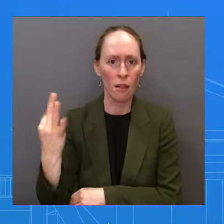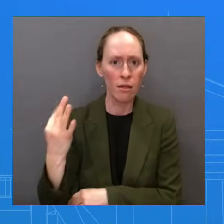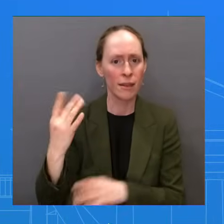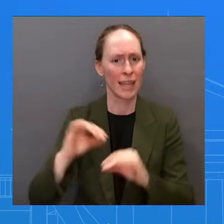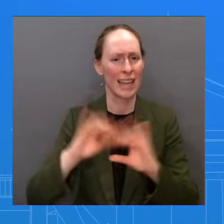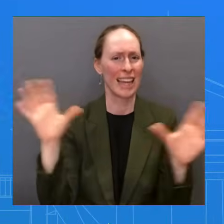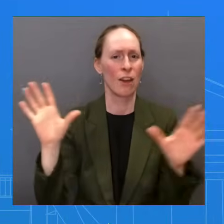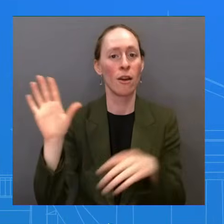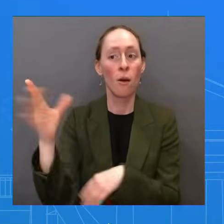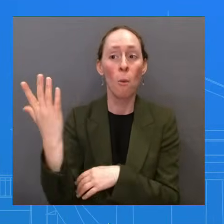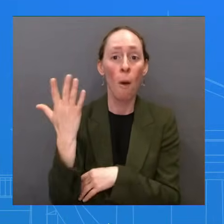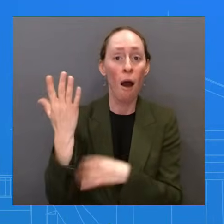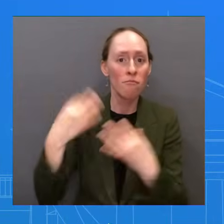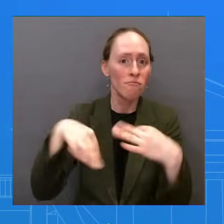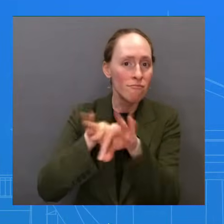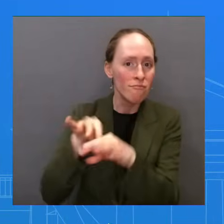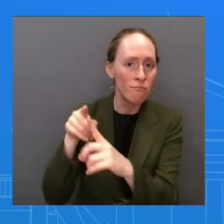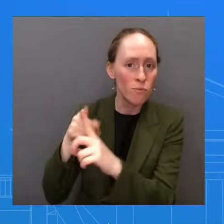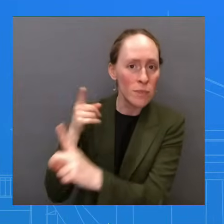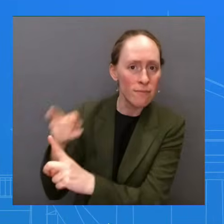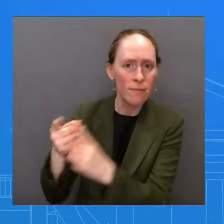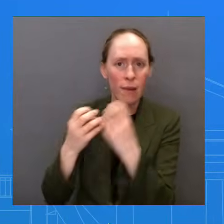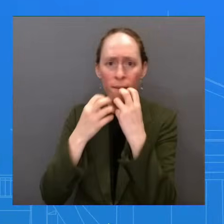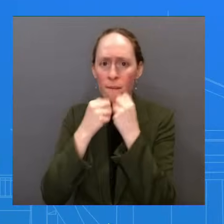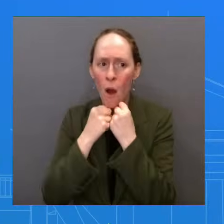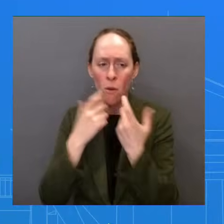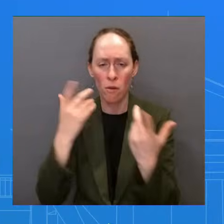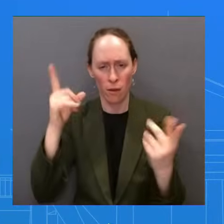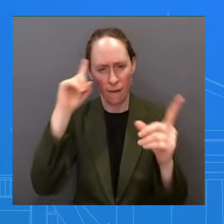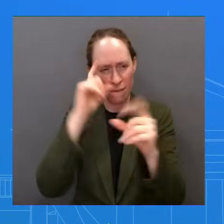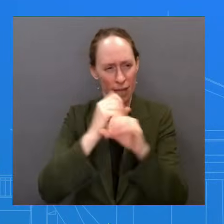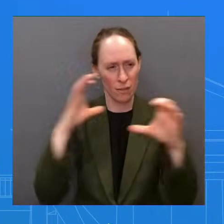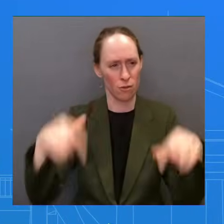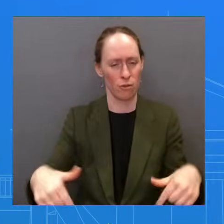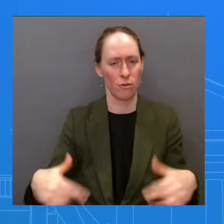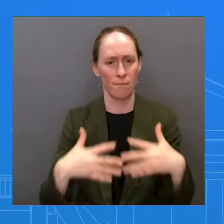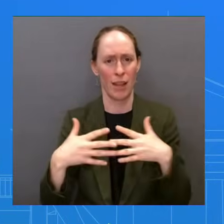as it relates to the economy and his budget. House Republicans didn't put out their proposal